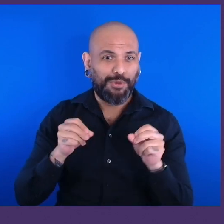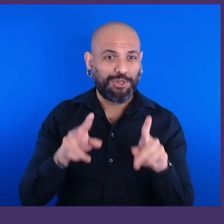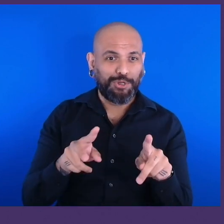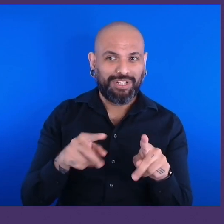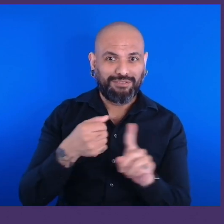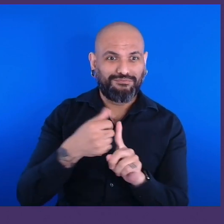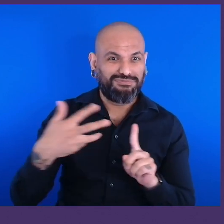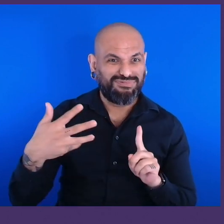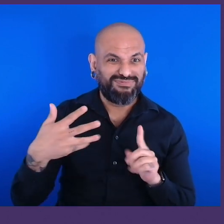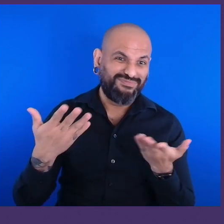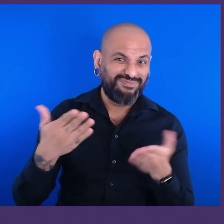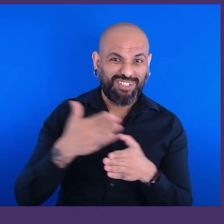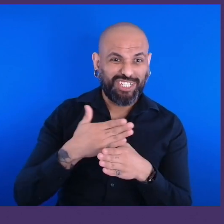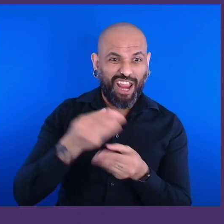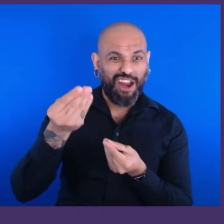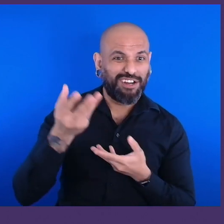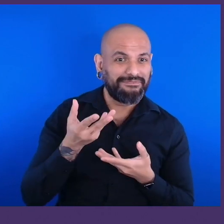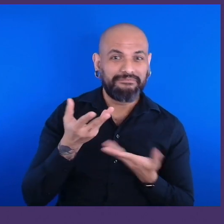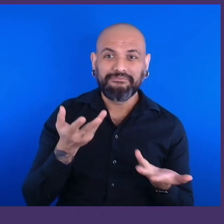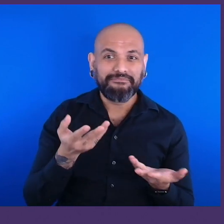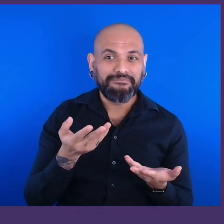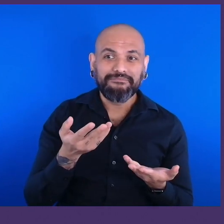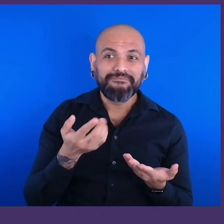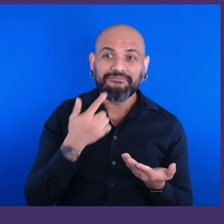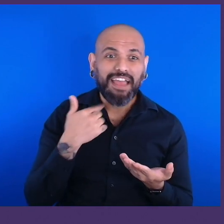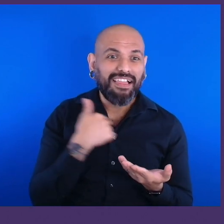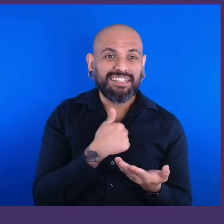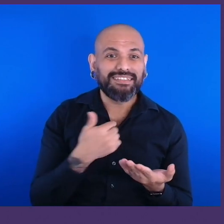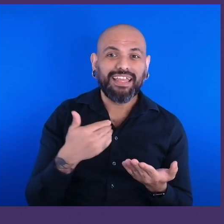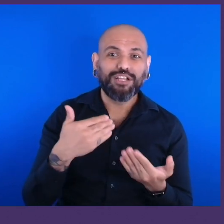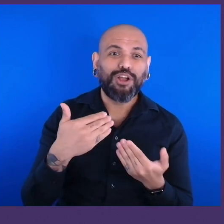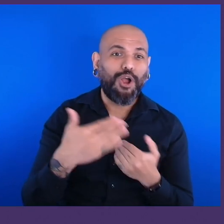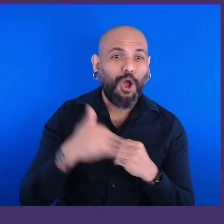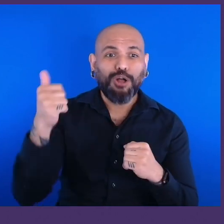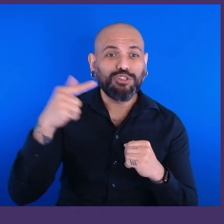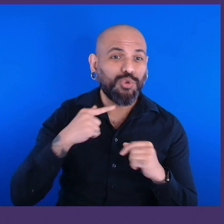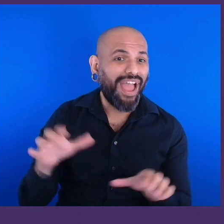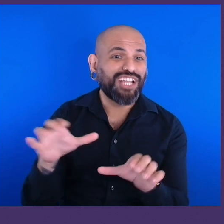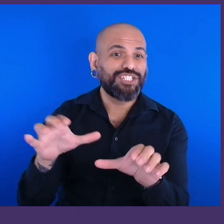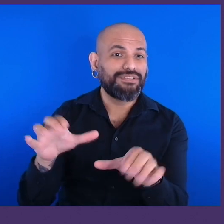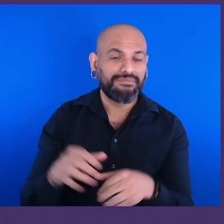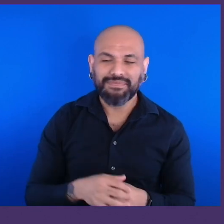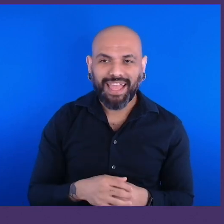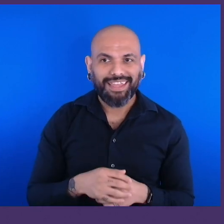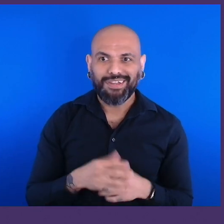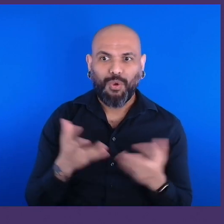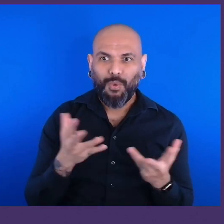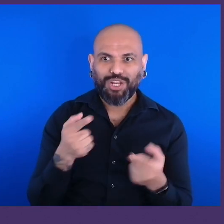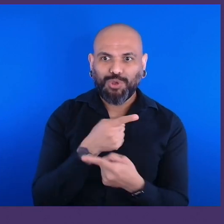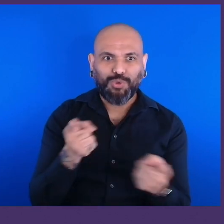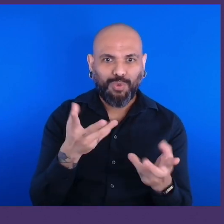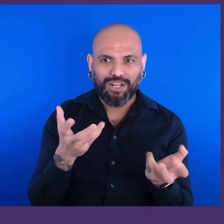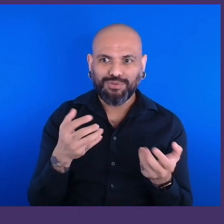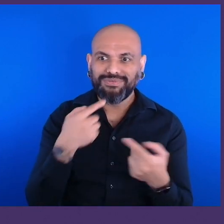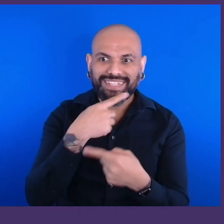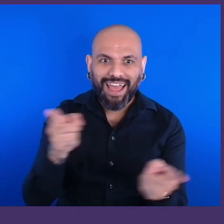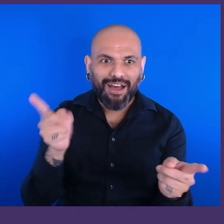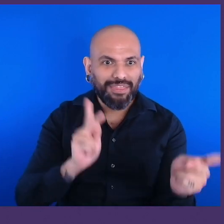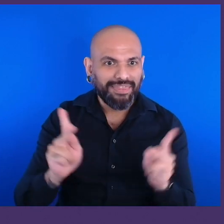with us a call-to-action, what you would tell the audience, our folks from industry, our employers,